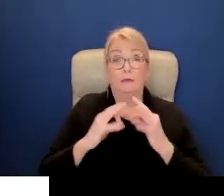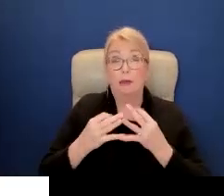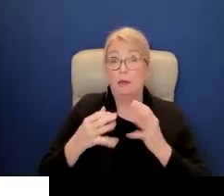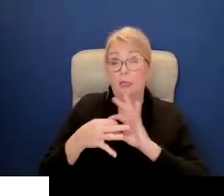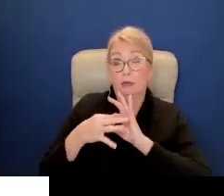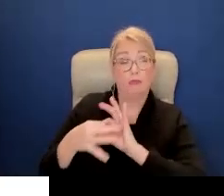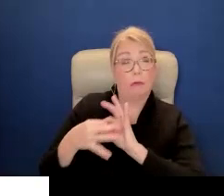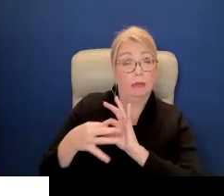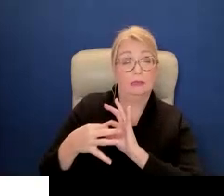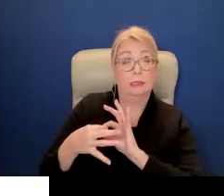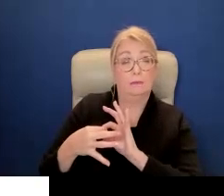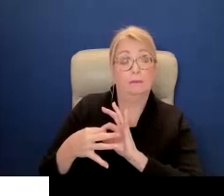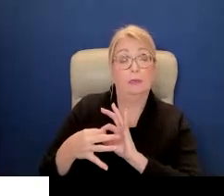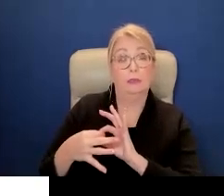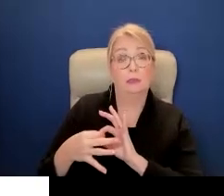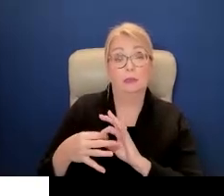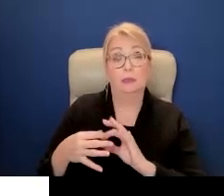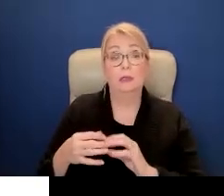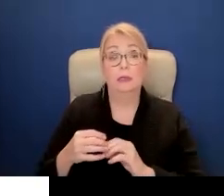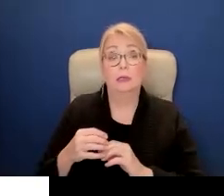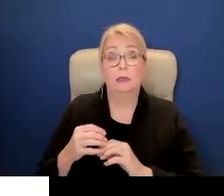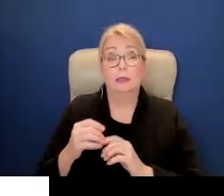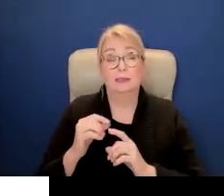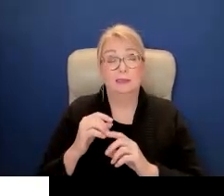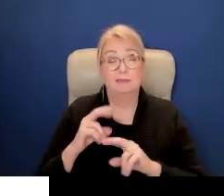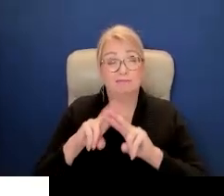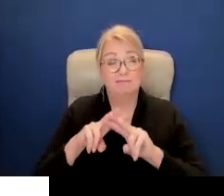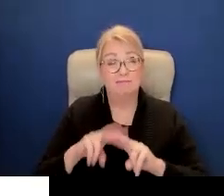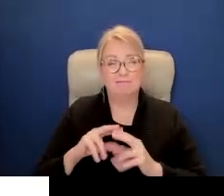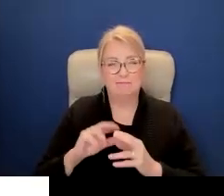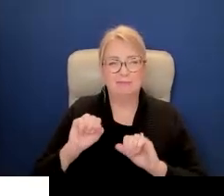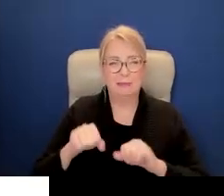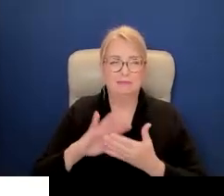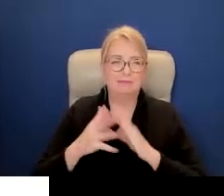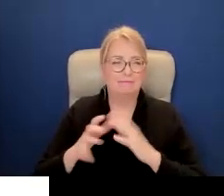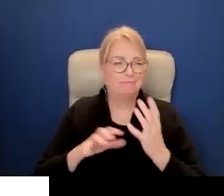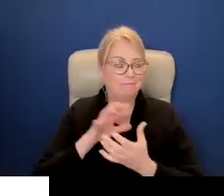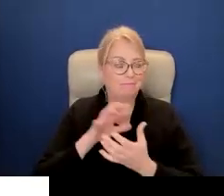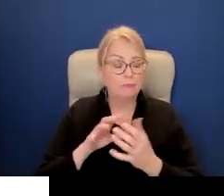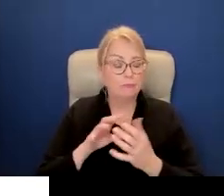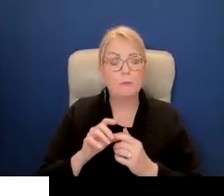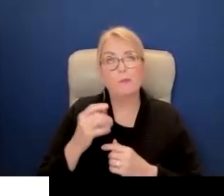This is where the terminology gets a little crazy. So, let's say I'm going to apply.